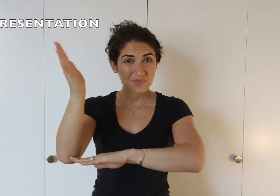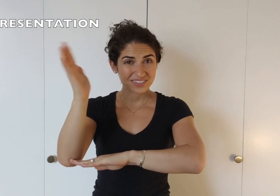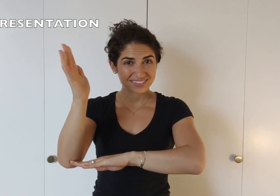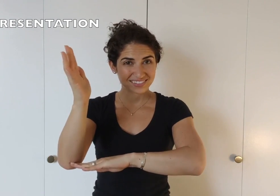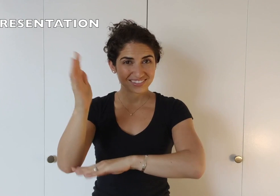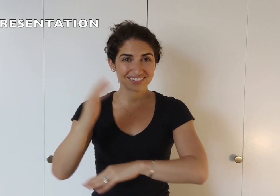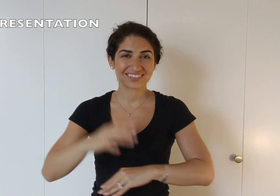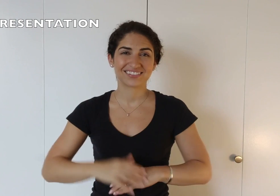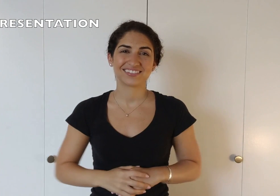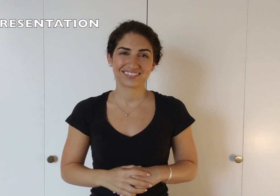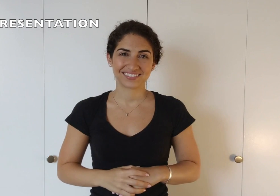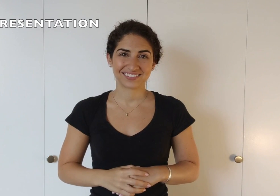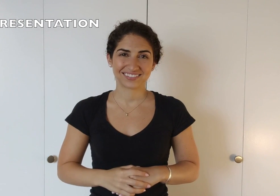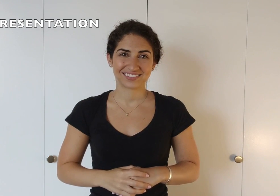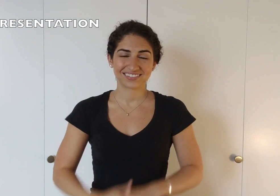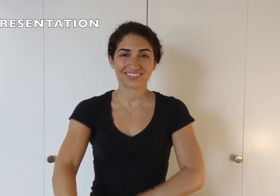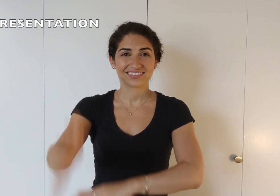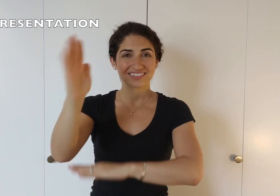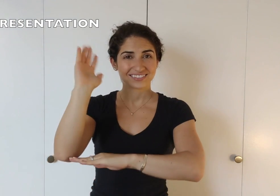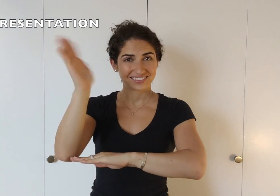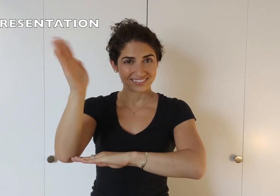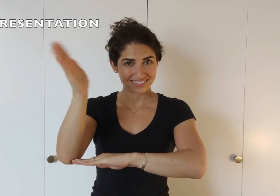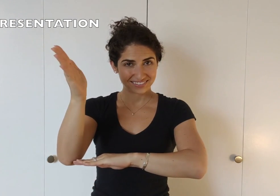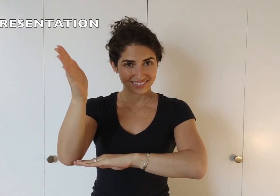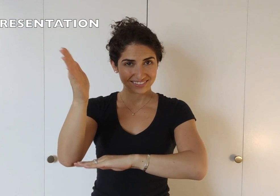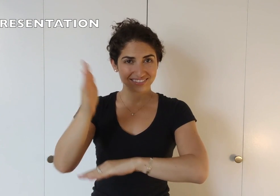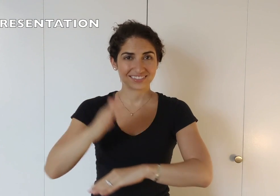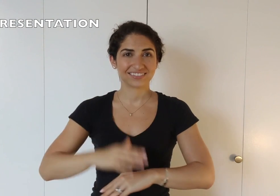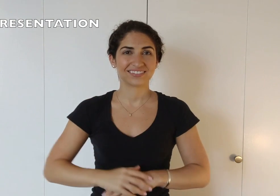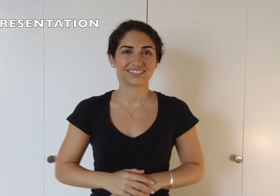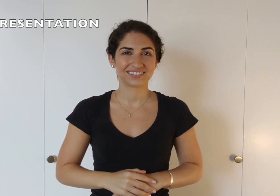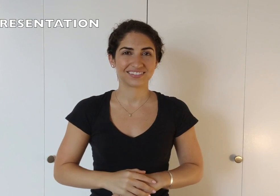PRESENTATION